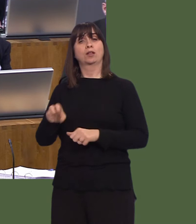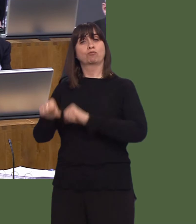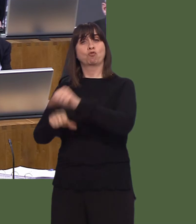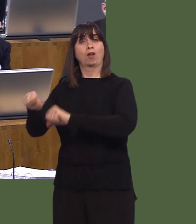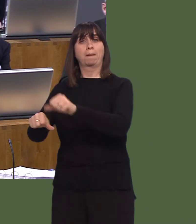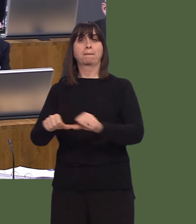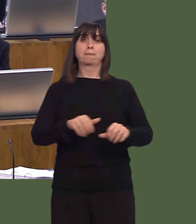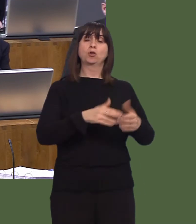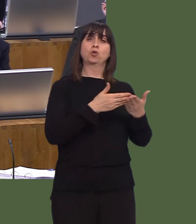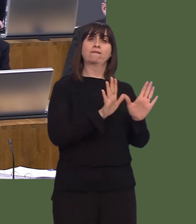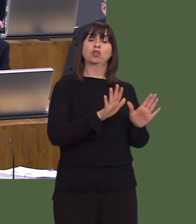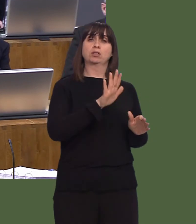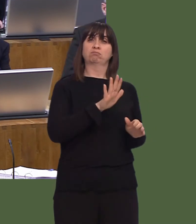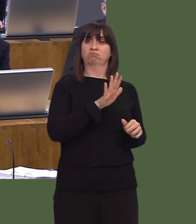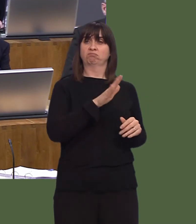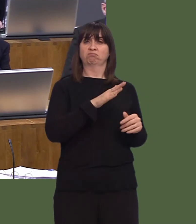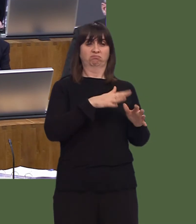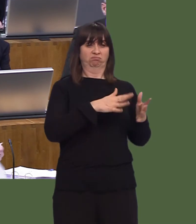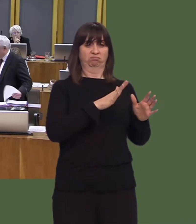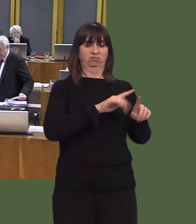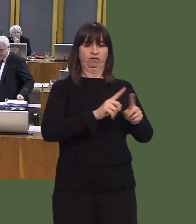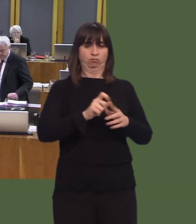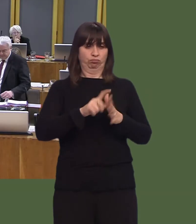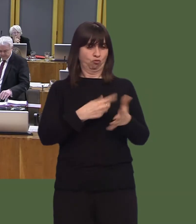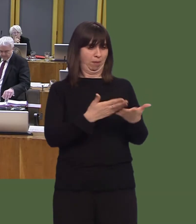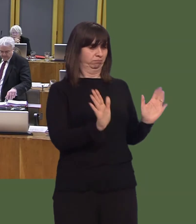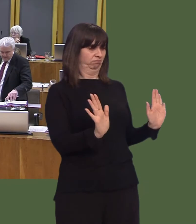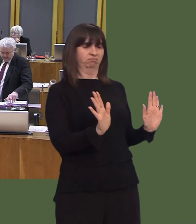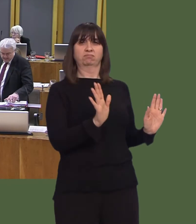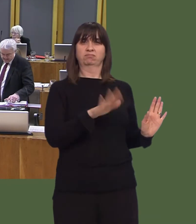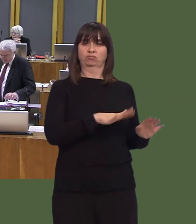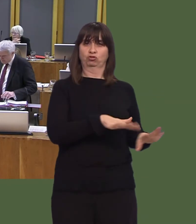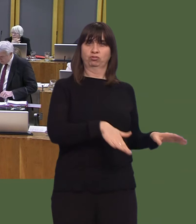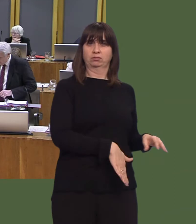health programme for all families with children up to the age of seven. Lynne Neagle AM: Thank you, First Minister.